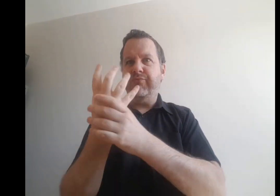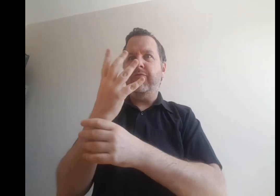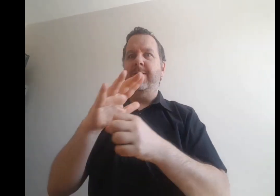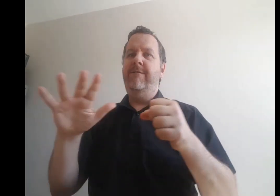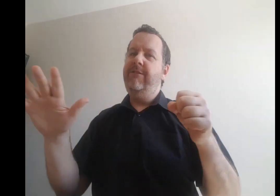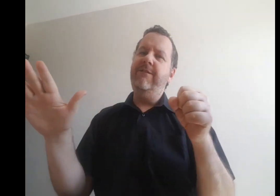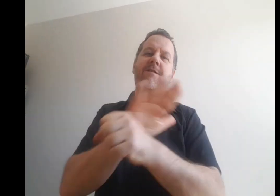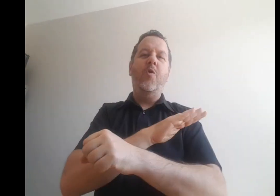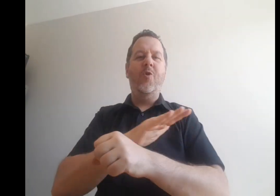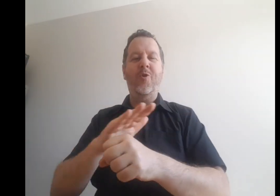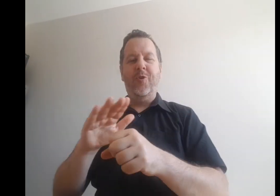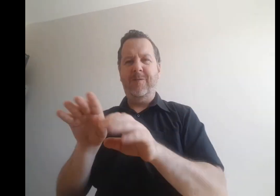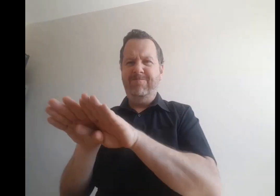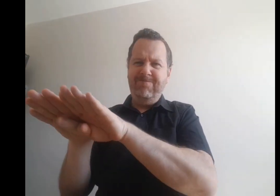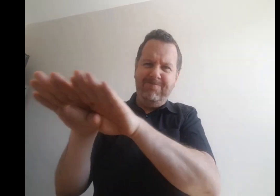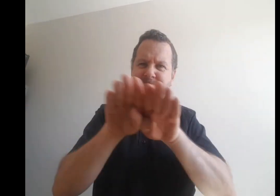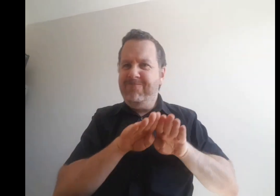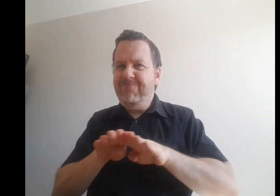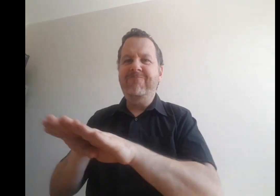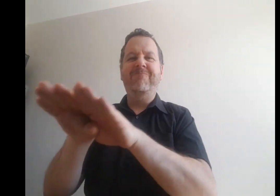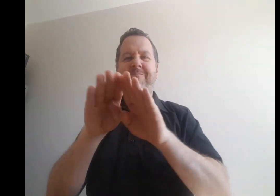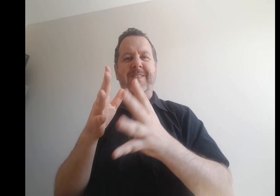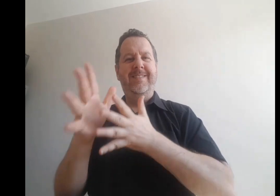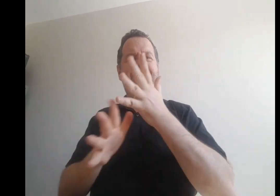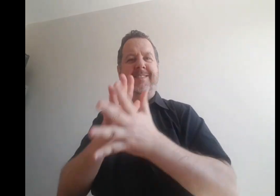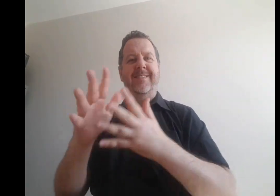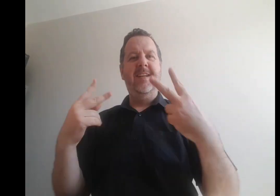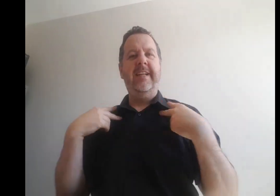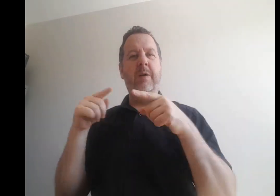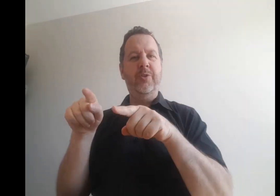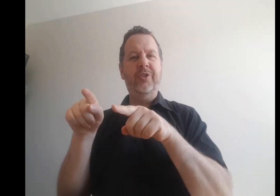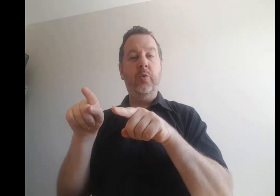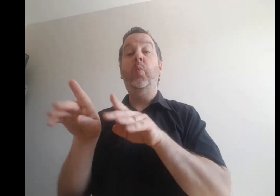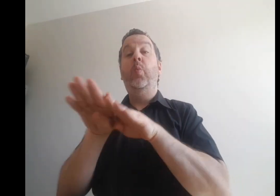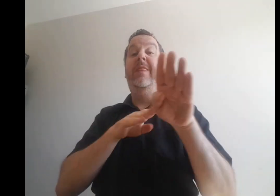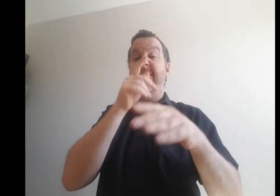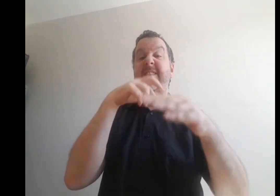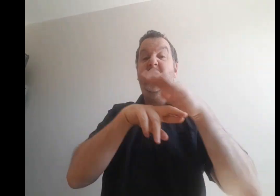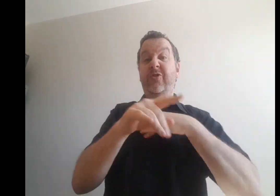and developing a fully-fledged sign language, a standardized sign language